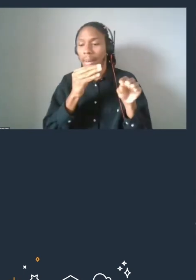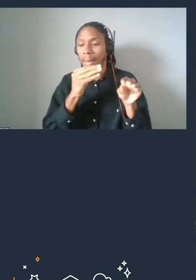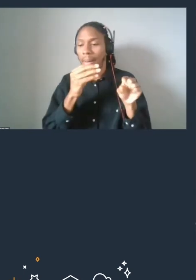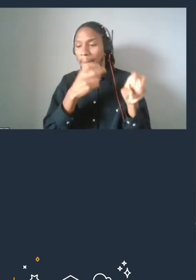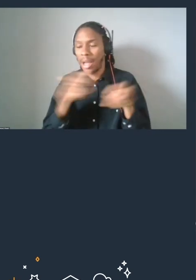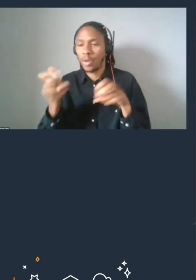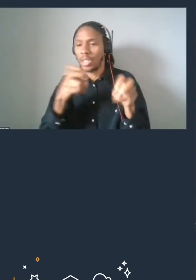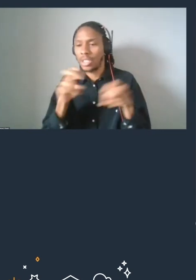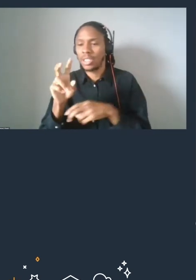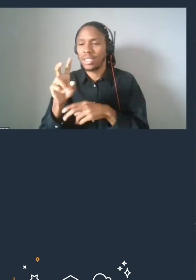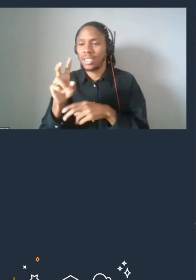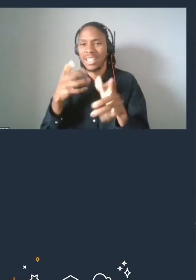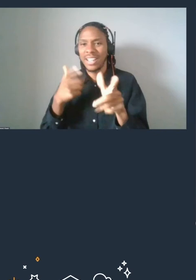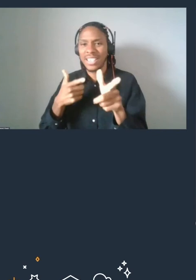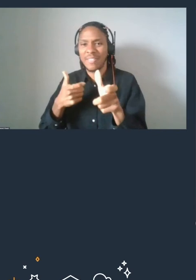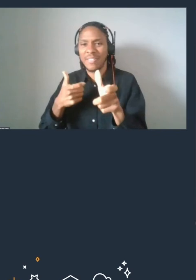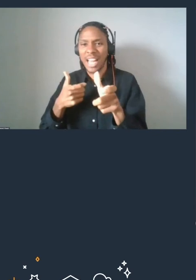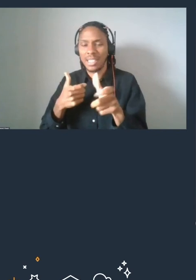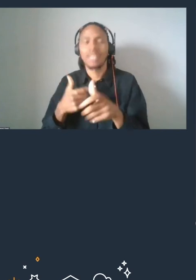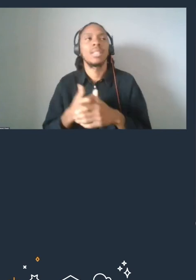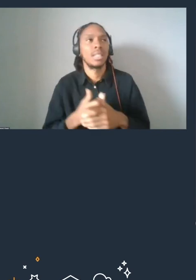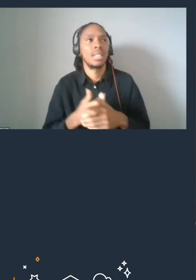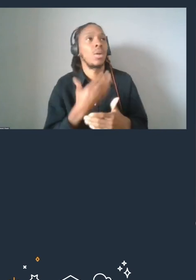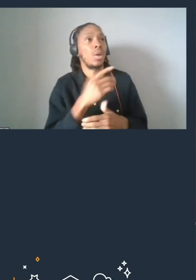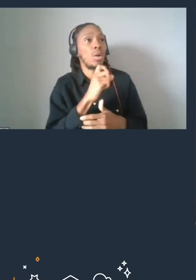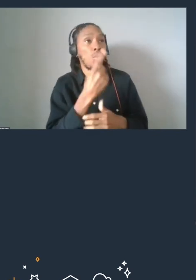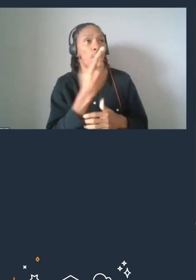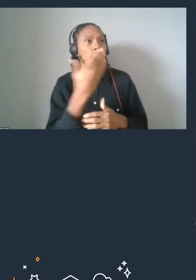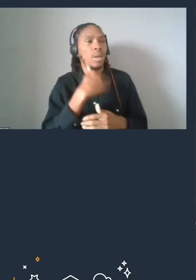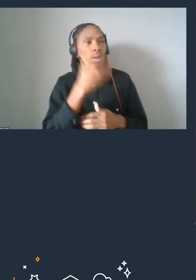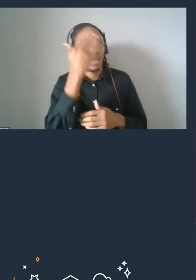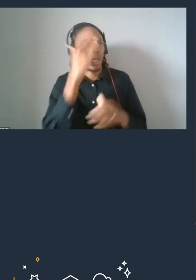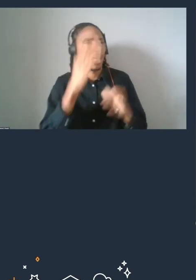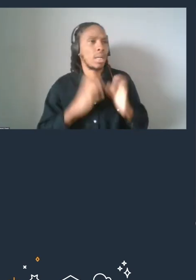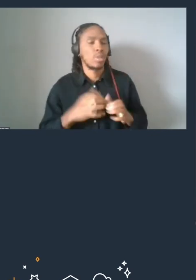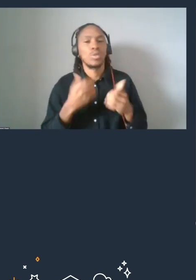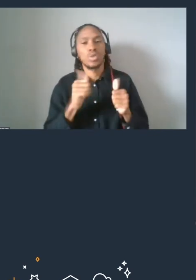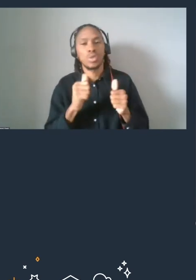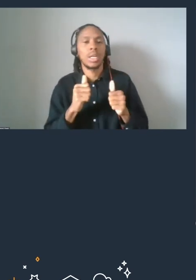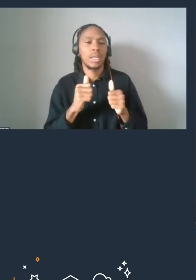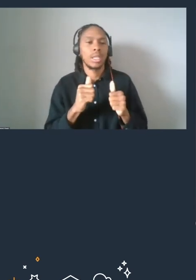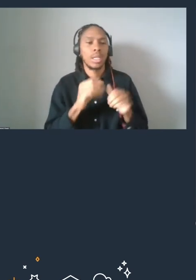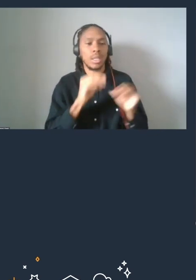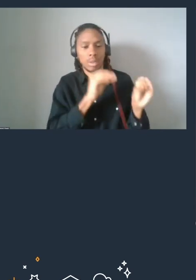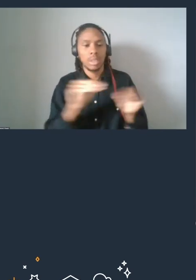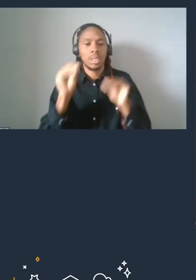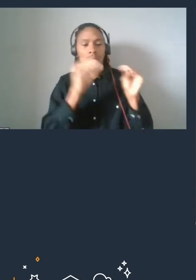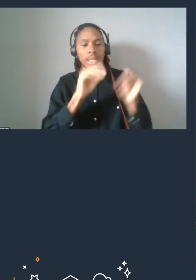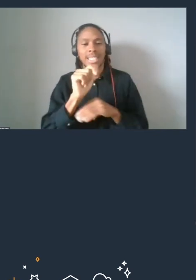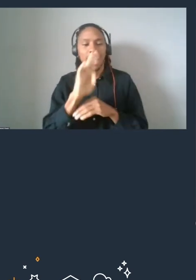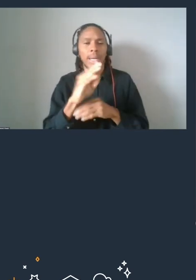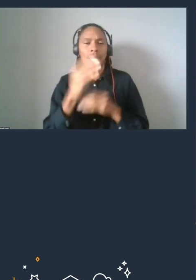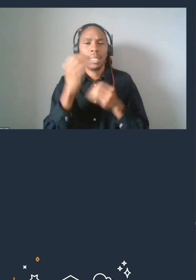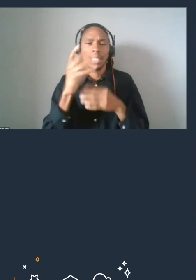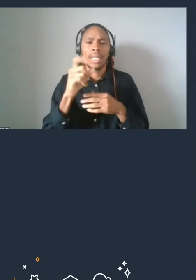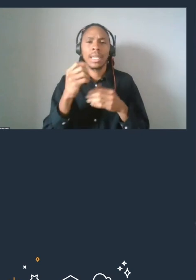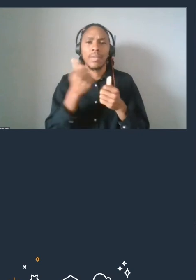Question. So, one of the things that we are aware of, customers who are trying to move petabytes of data would need multiple Snowball devices